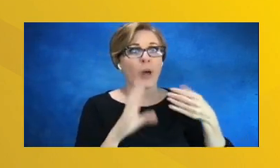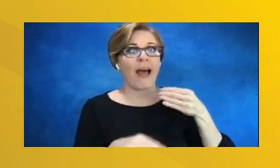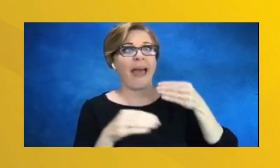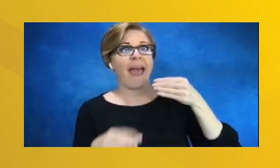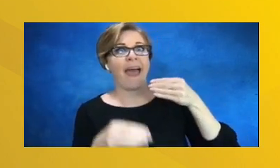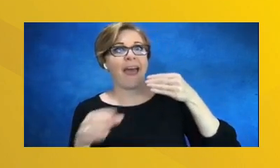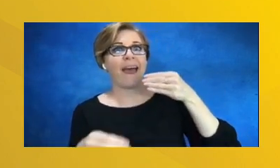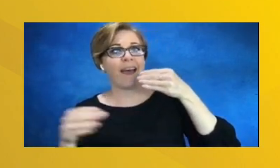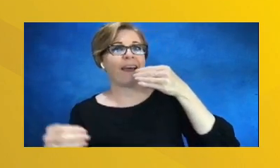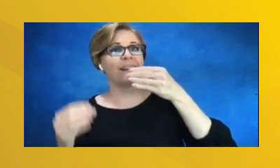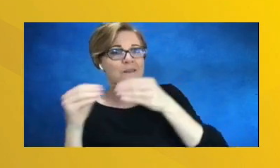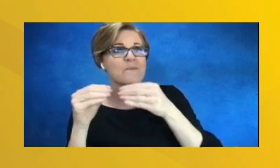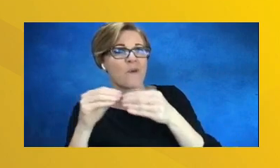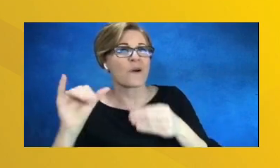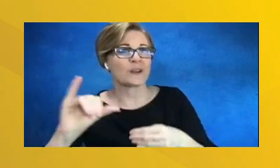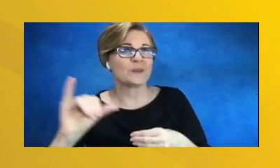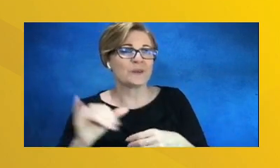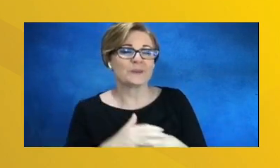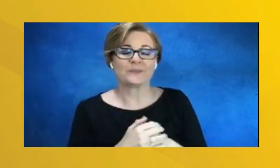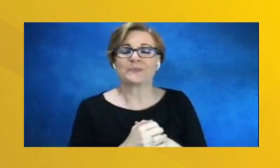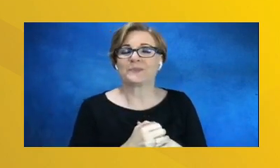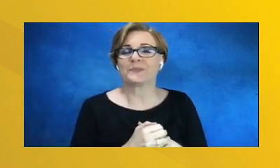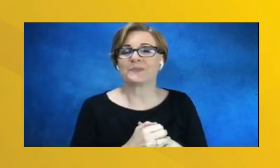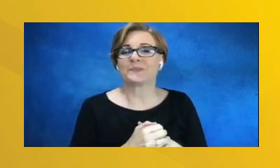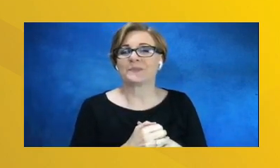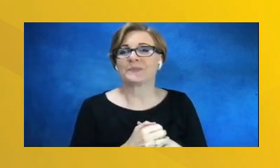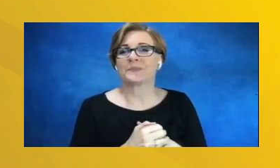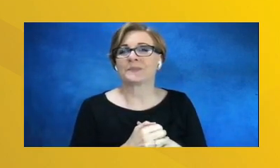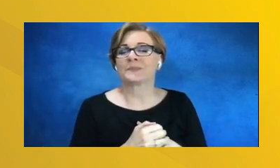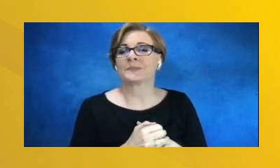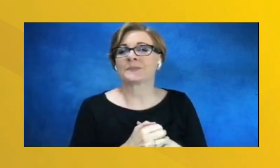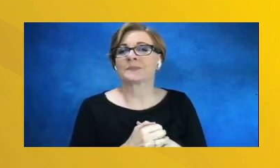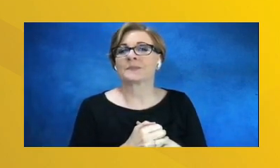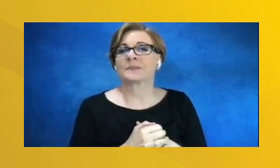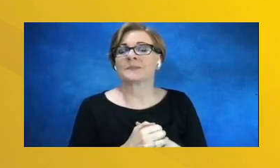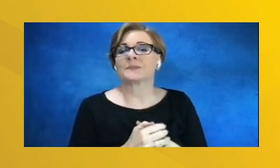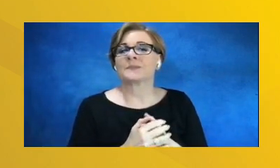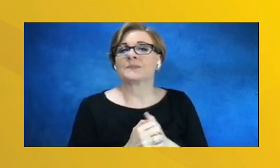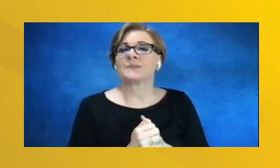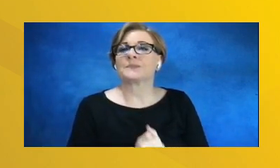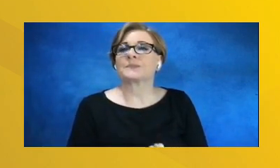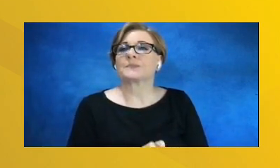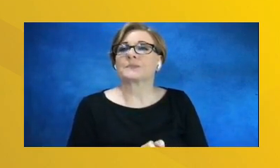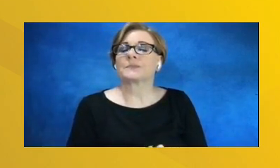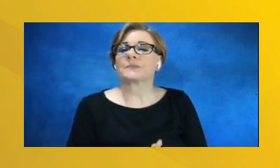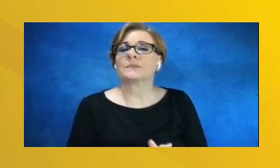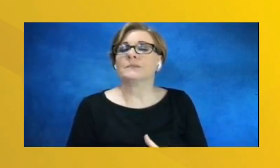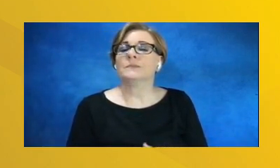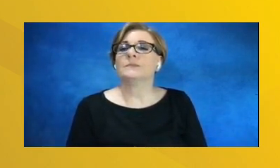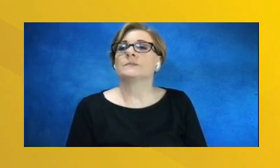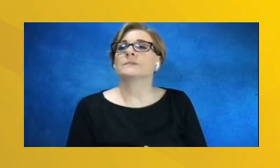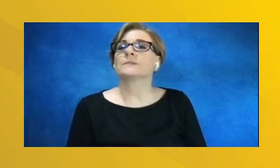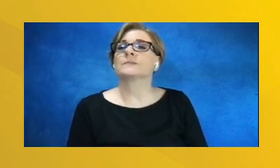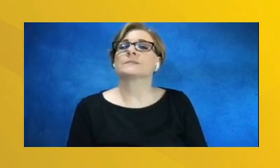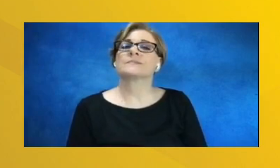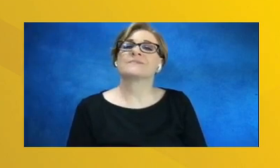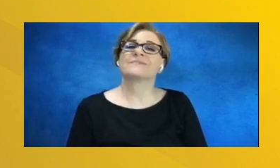Come back and see us again. Great. Thank you, Ann.